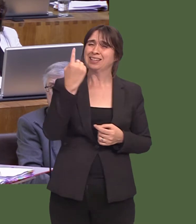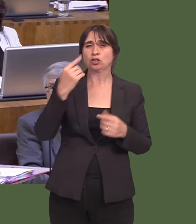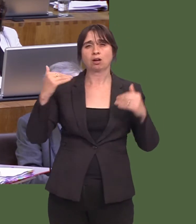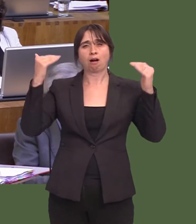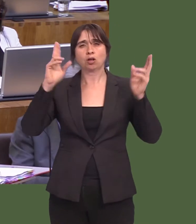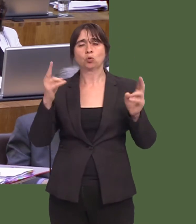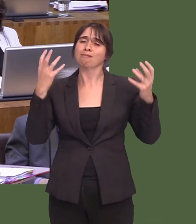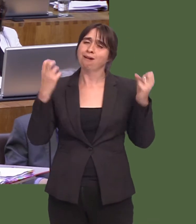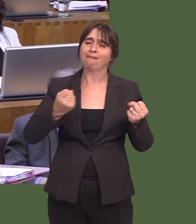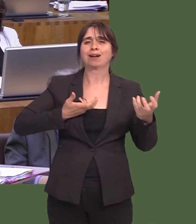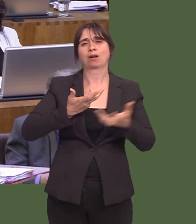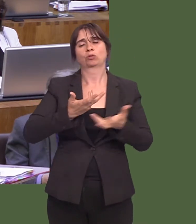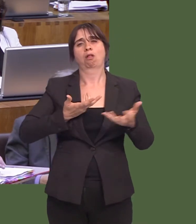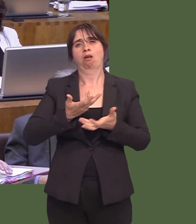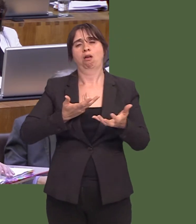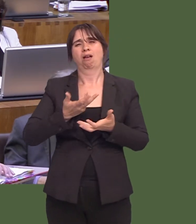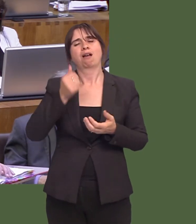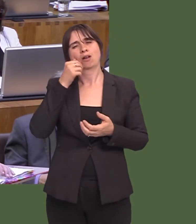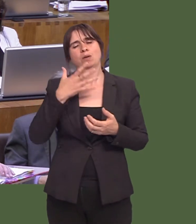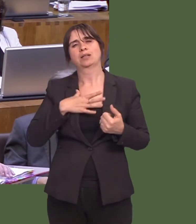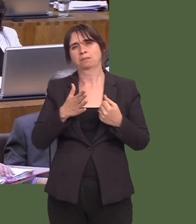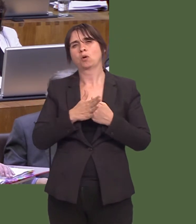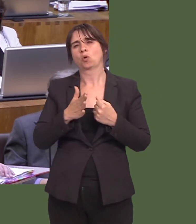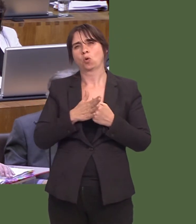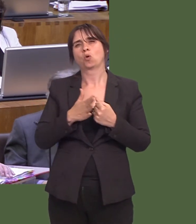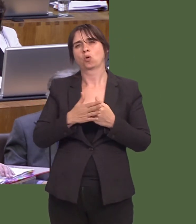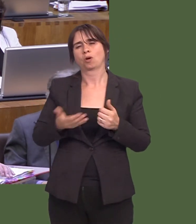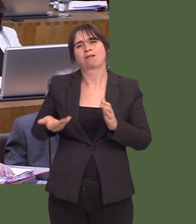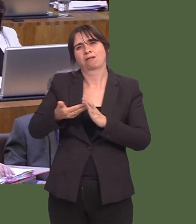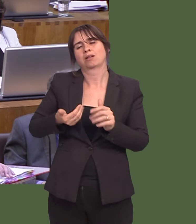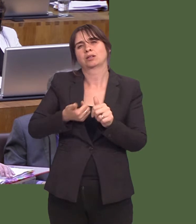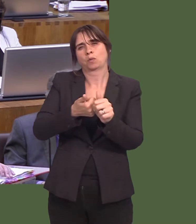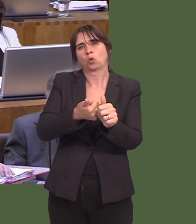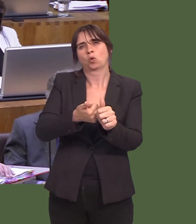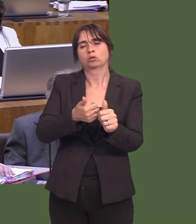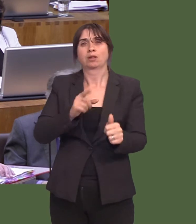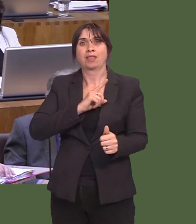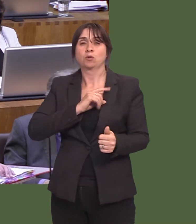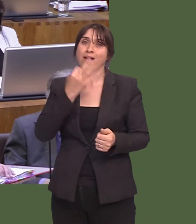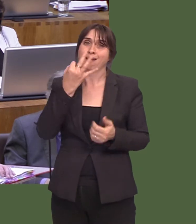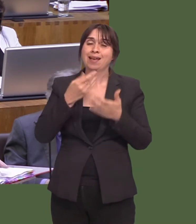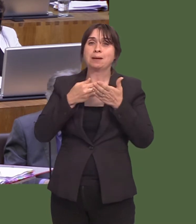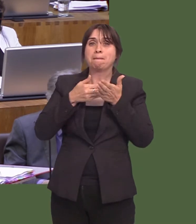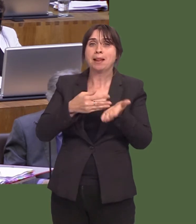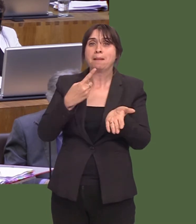but some young people could do with more support. That is why weíve invested £8 million per annum into CAMHS.